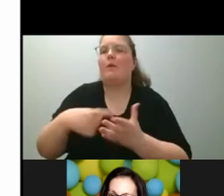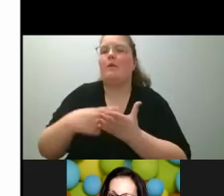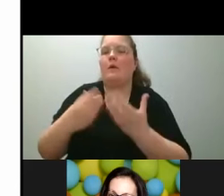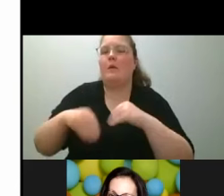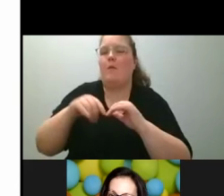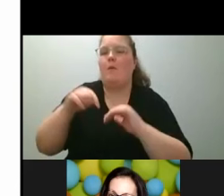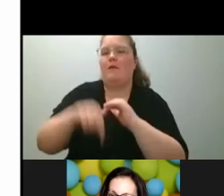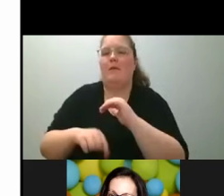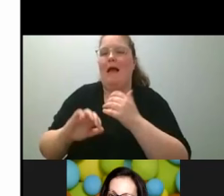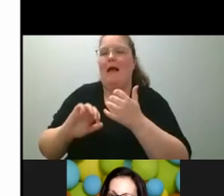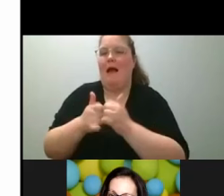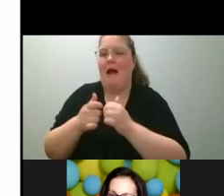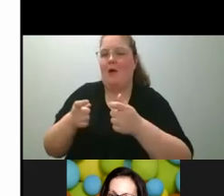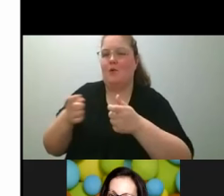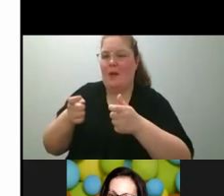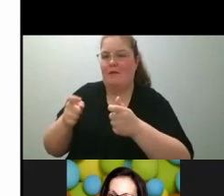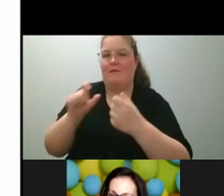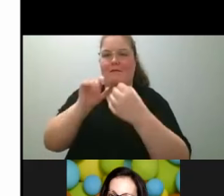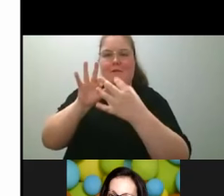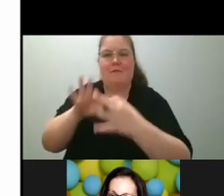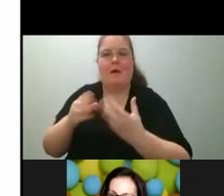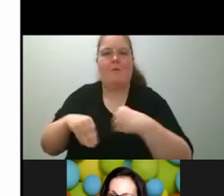how to handle feedback effectively for translation.